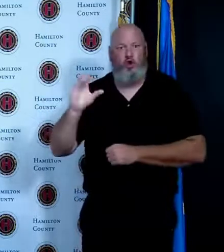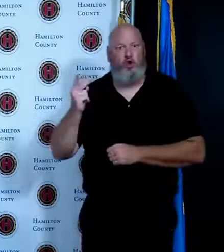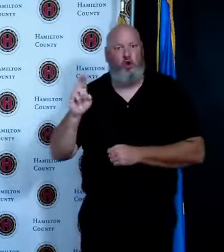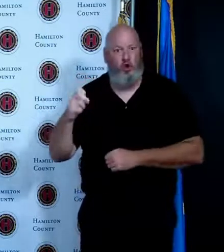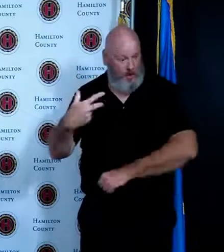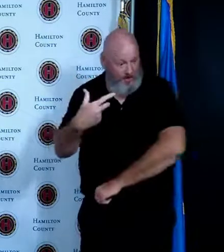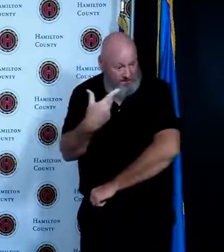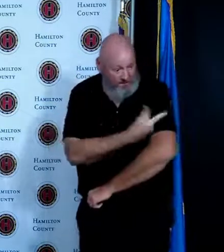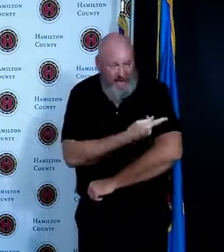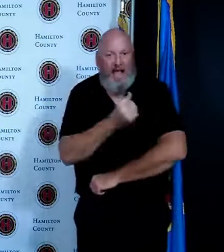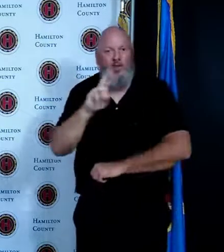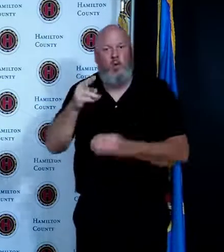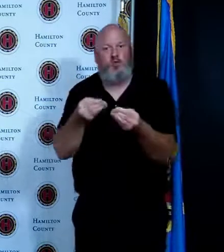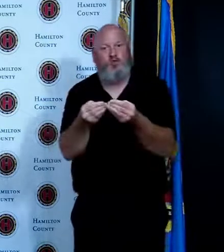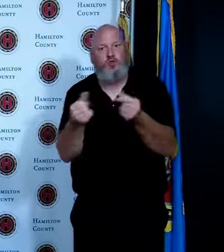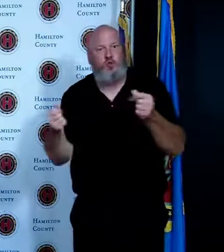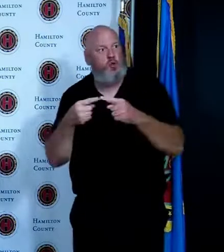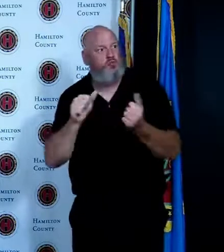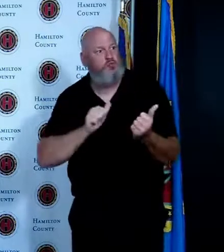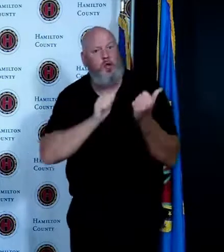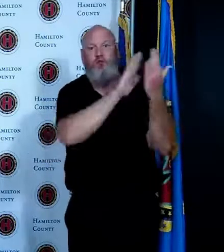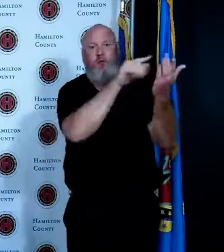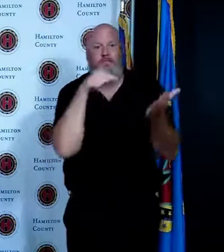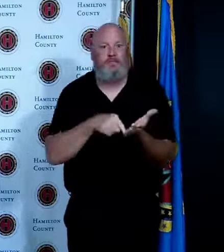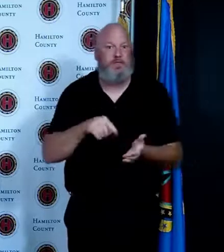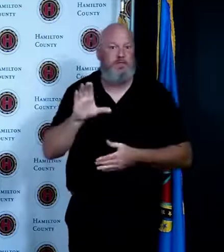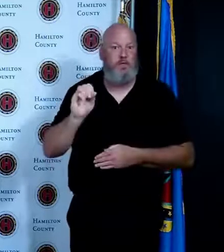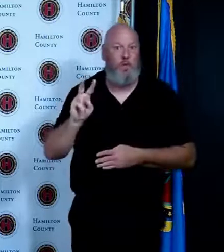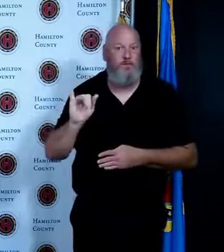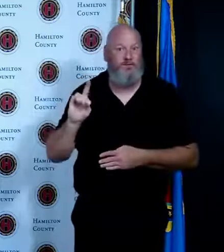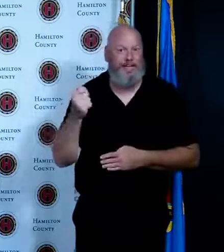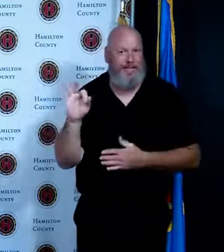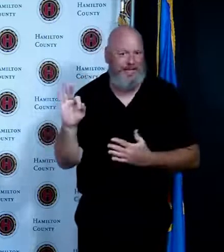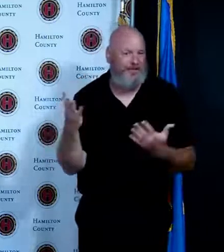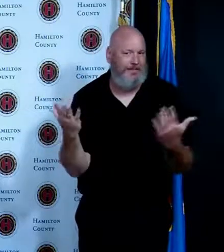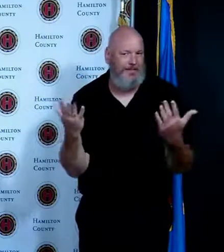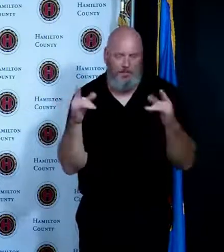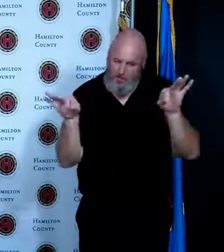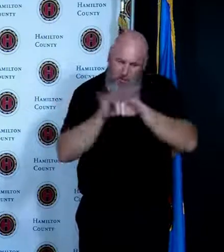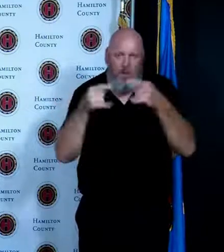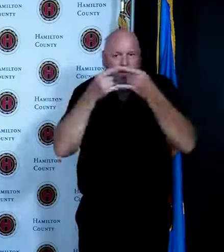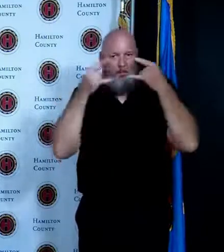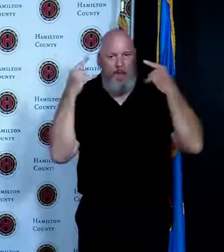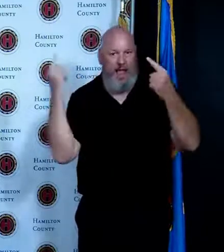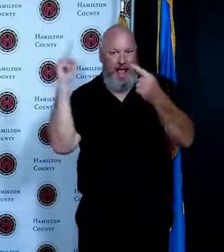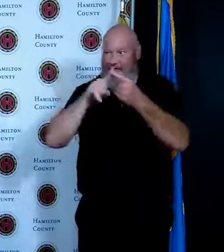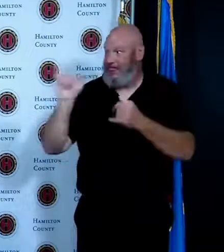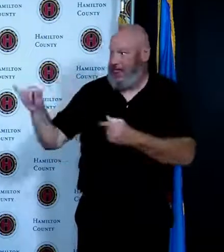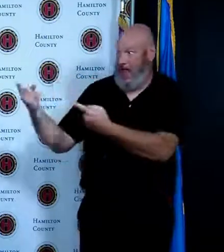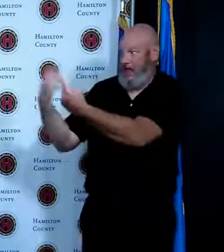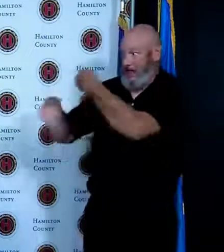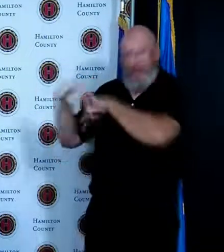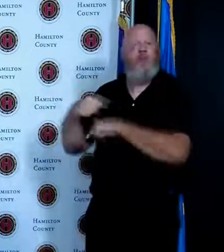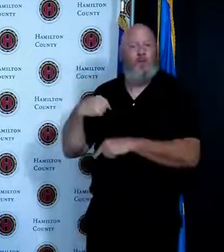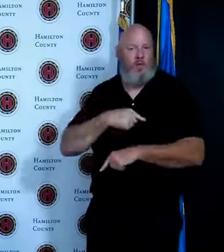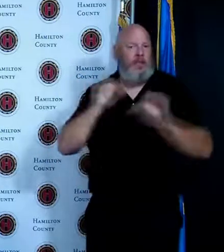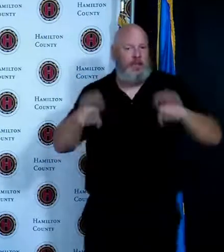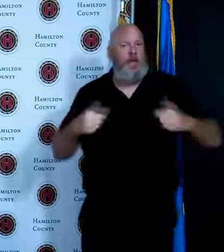it isn't an indication that we should stop wearing our masks quit social distancing and quit all of those precautions that we've been talking